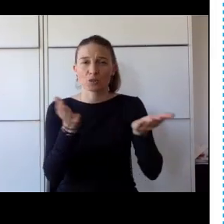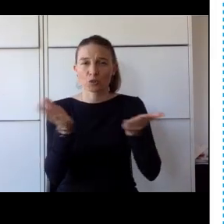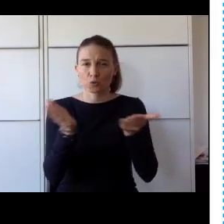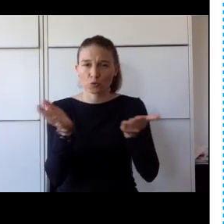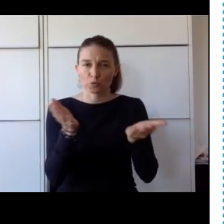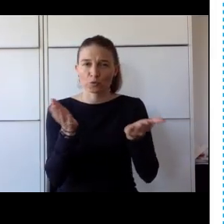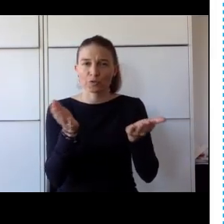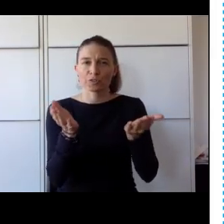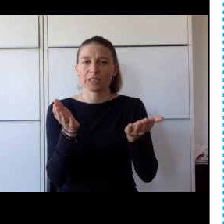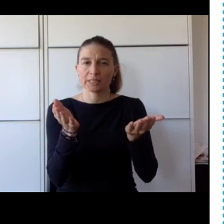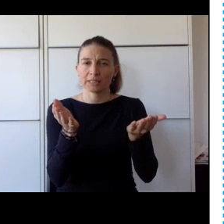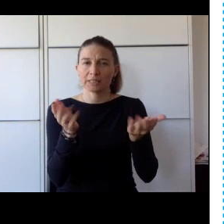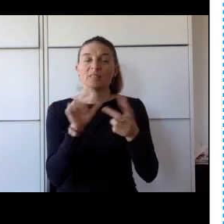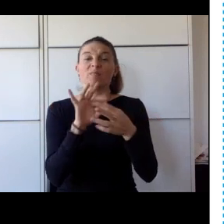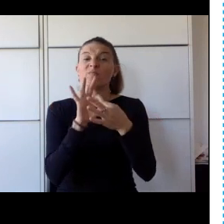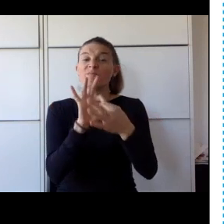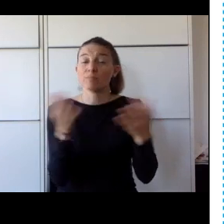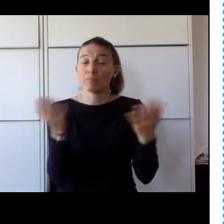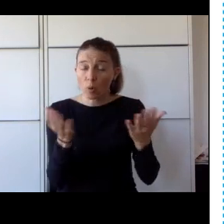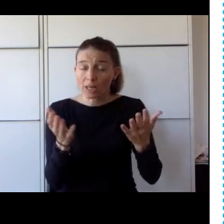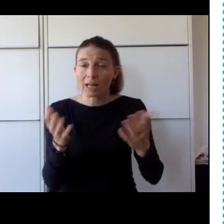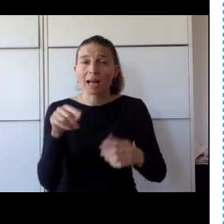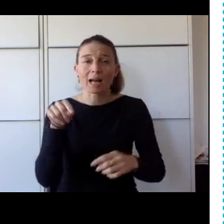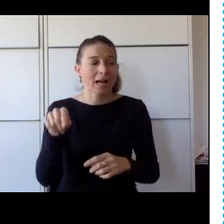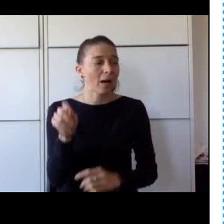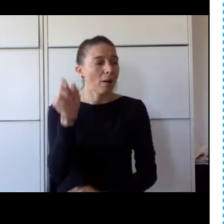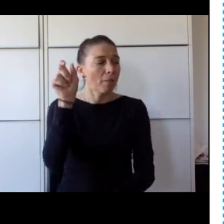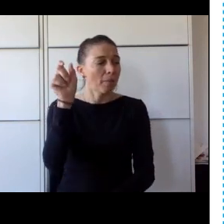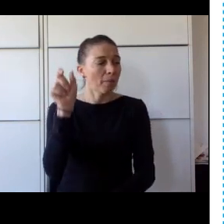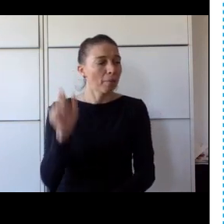a different mode of communication with another person that is calling.